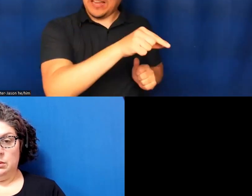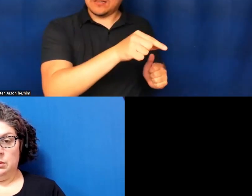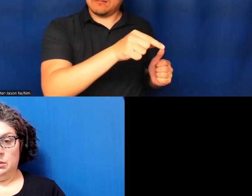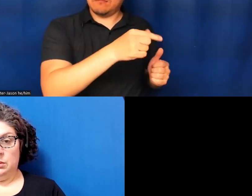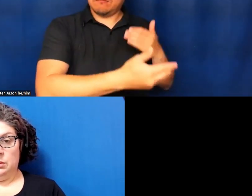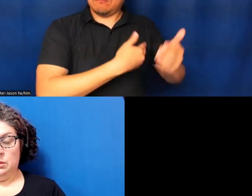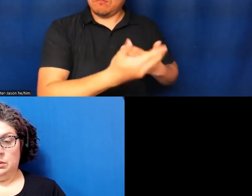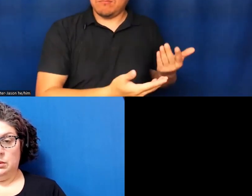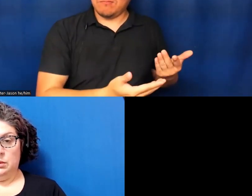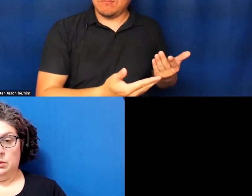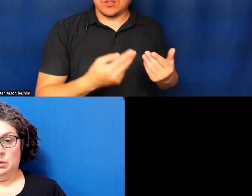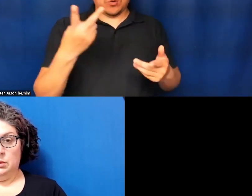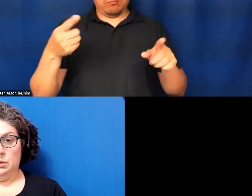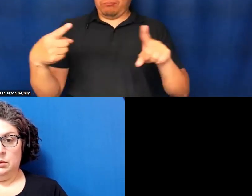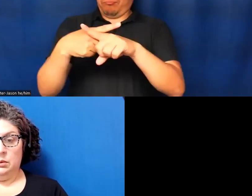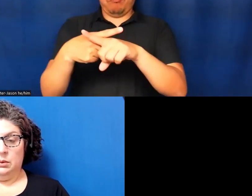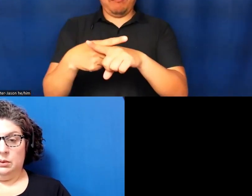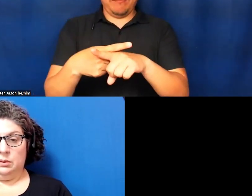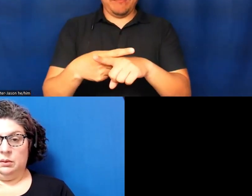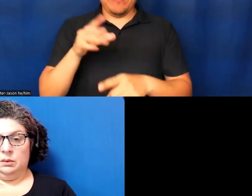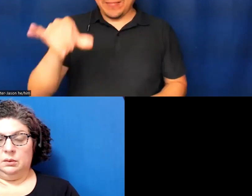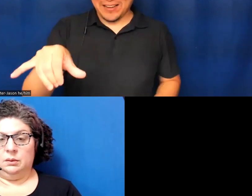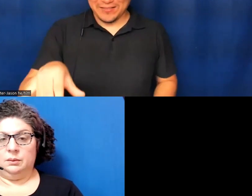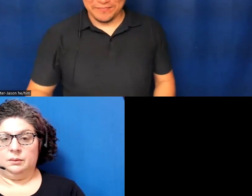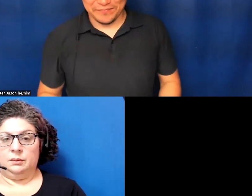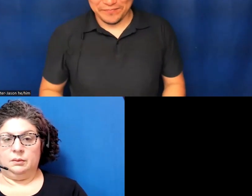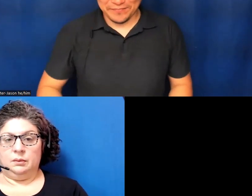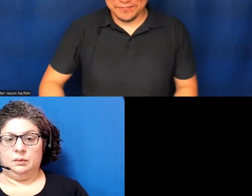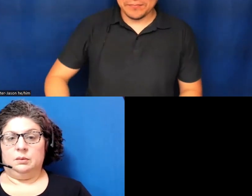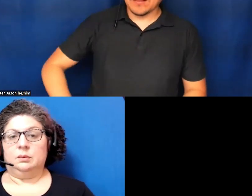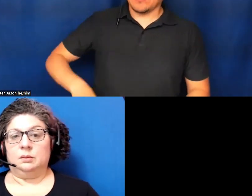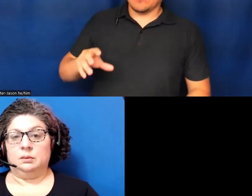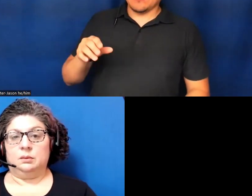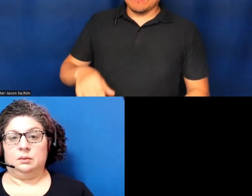So those are my two questions.Because it covers one of the questions from the audience as